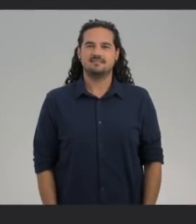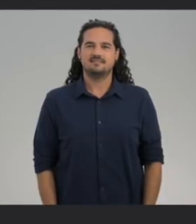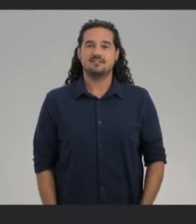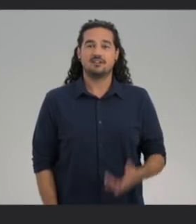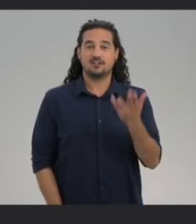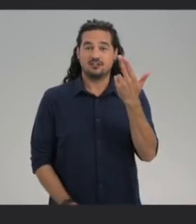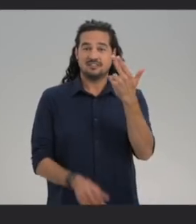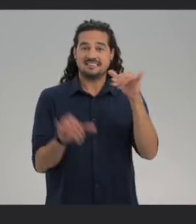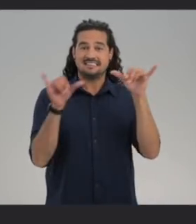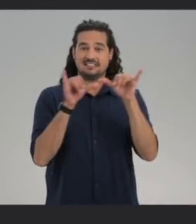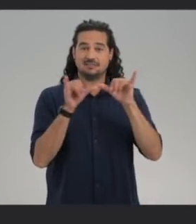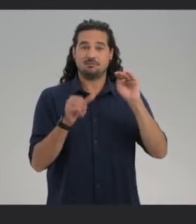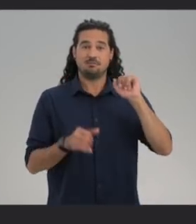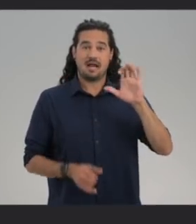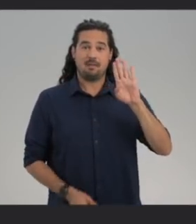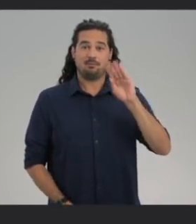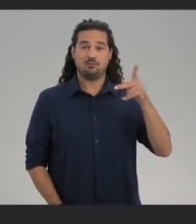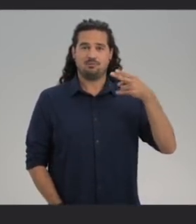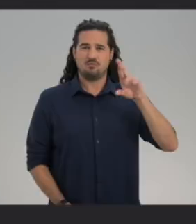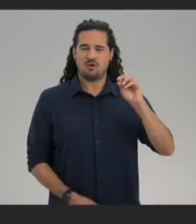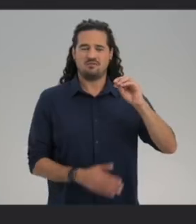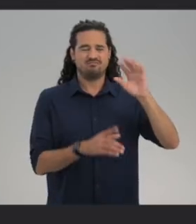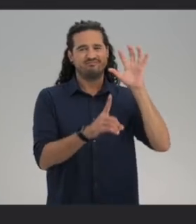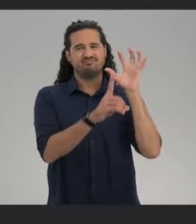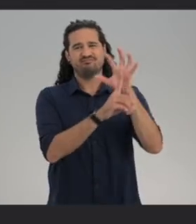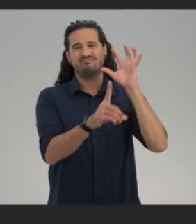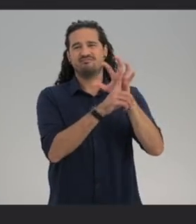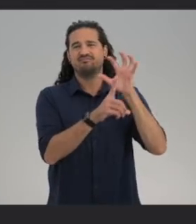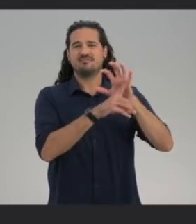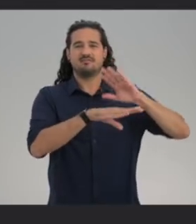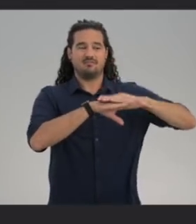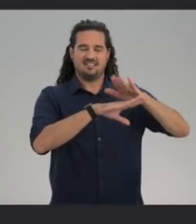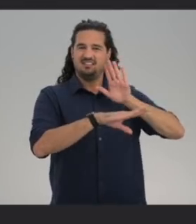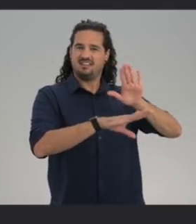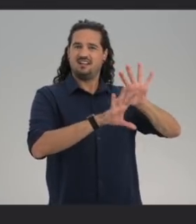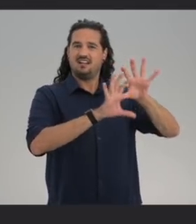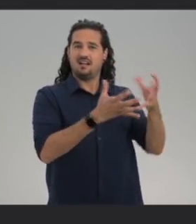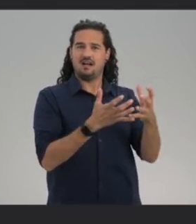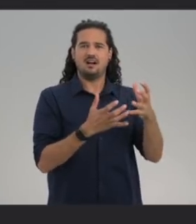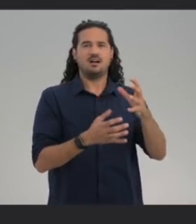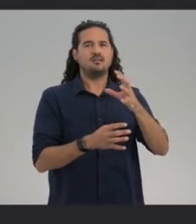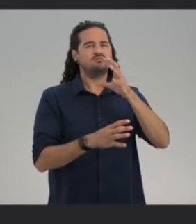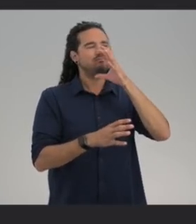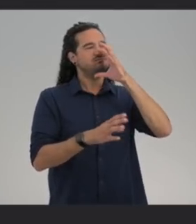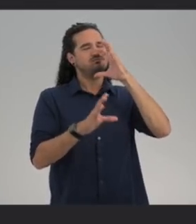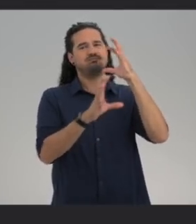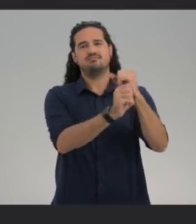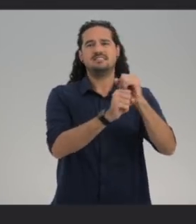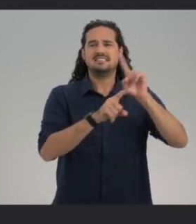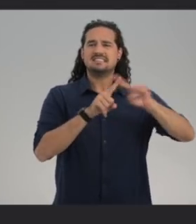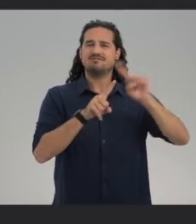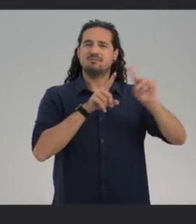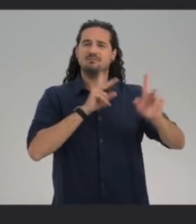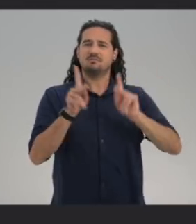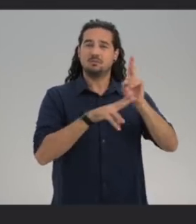The 13-inch MacBook Pro is the best-selling notebook in its class, and it appeals to an incredibly wide range of users.